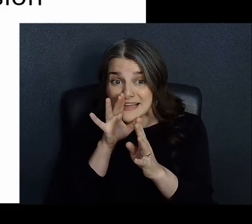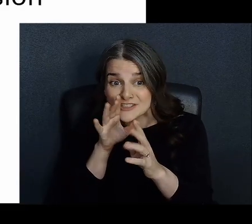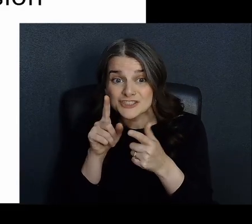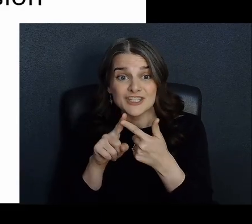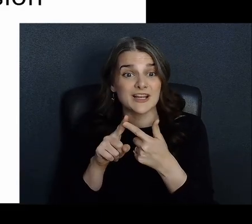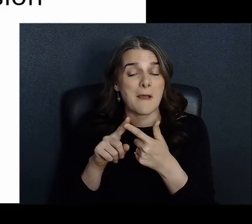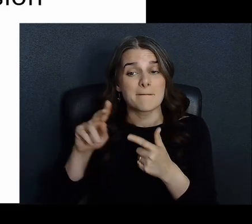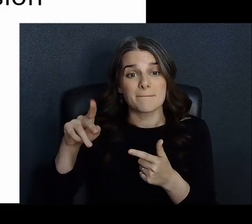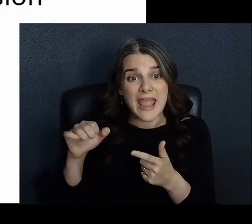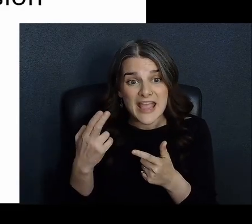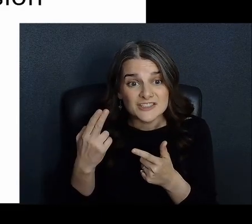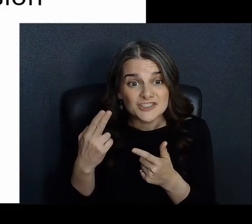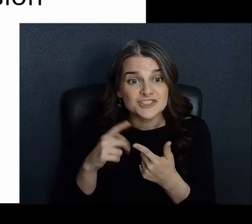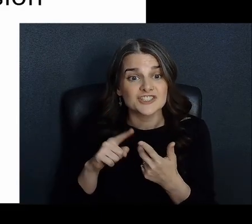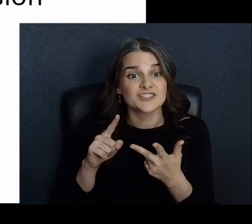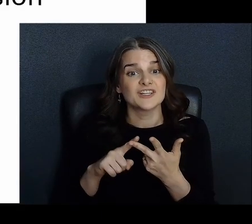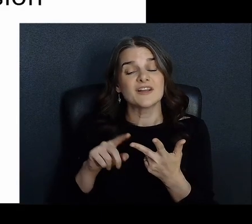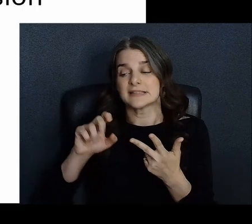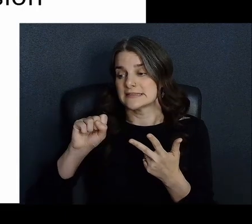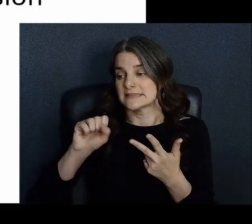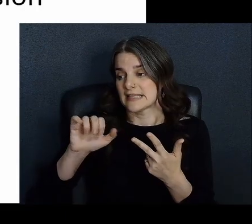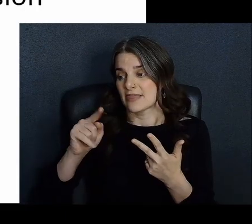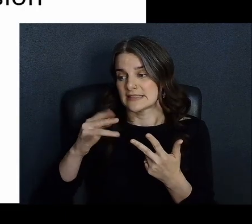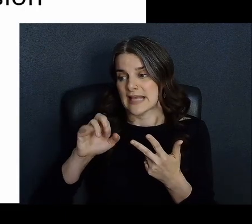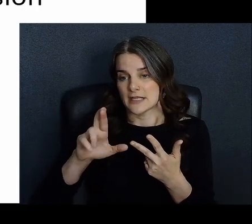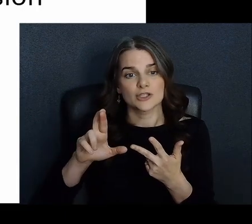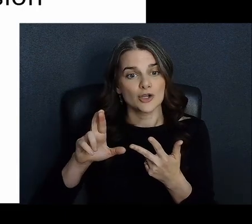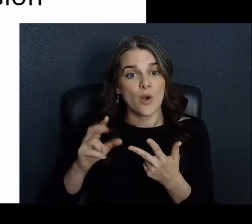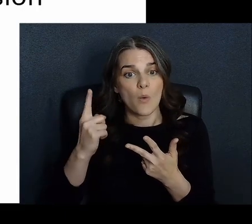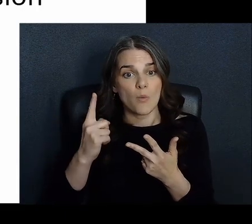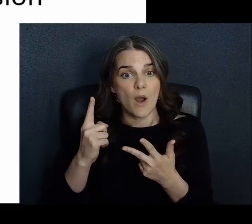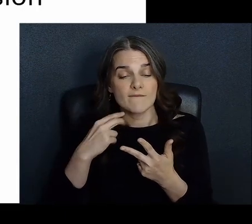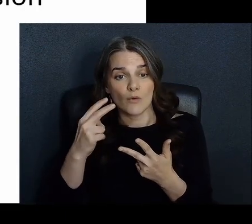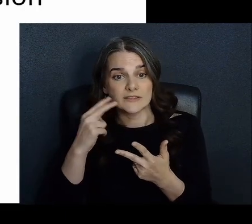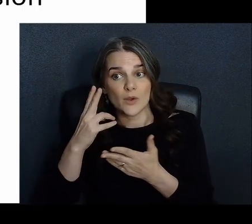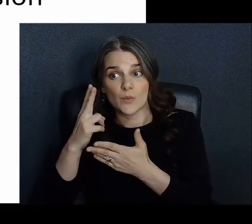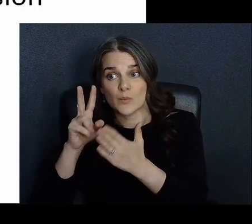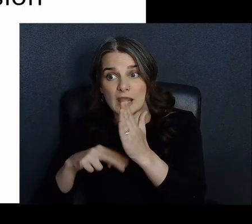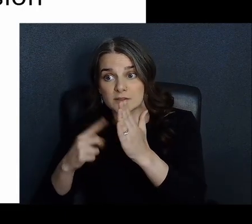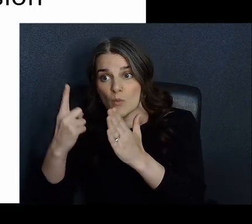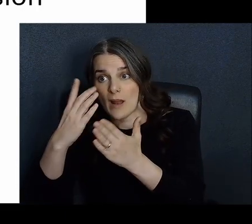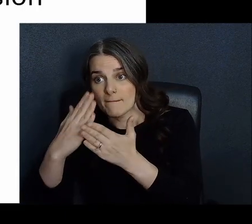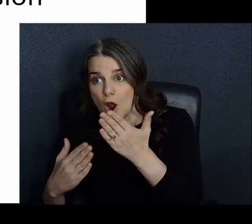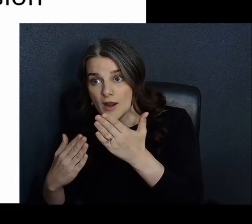So you can have one voice reading one component of the computer screen and another reading the text aloud.